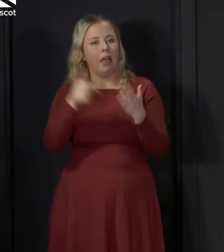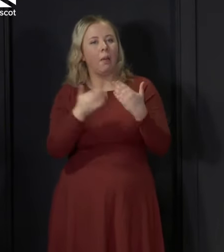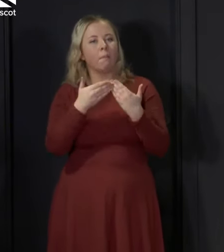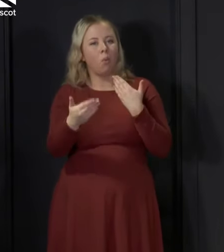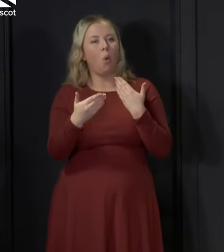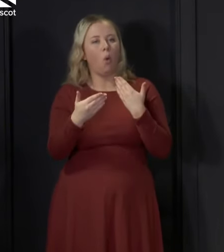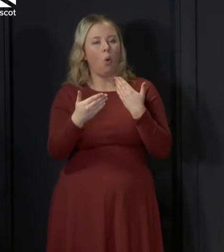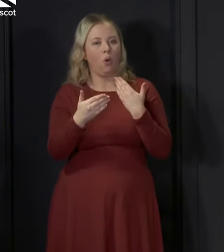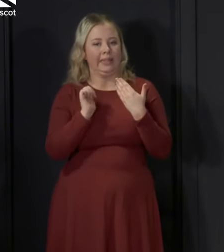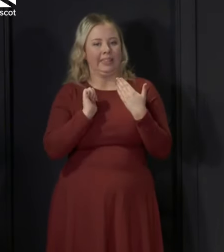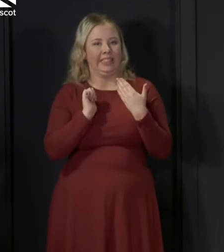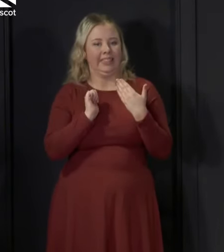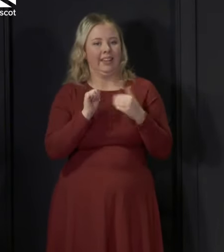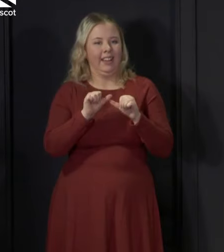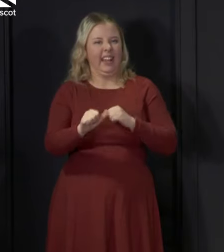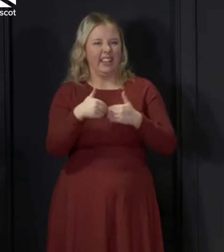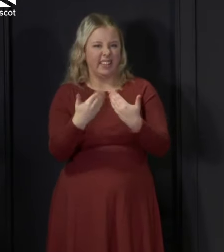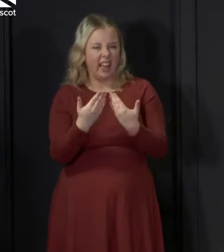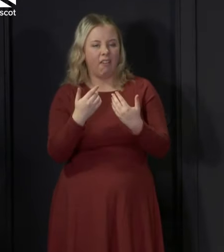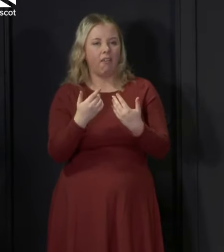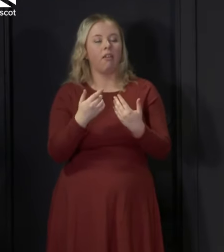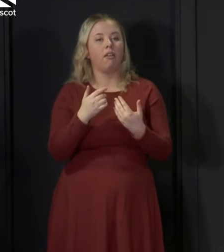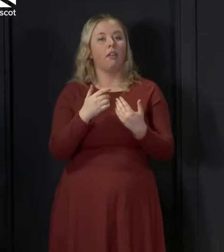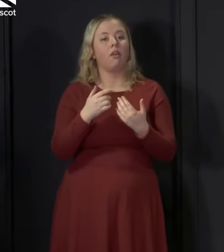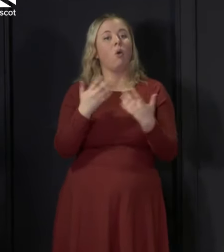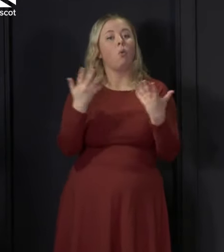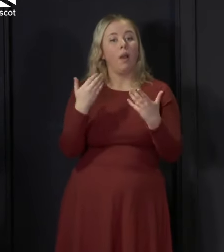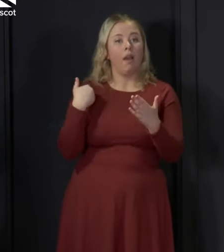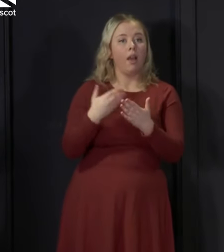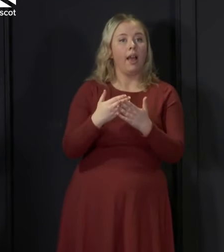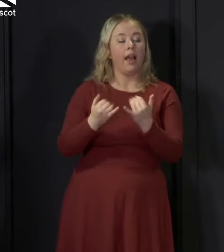where we have got to at the end of April, both in terms of testing capacity, but also